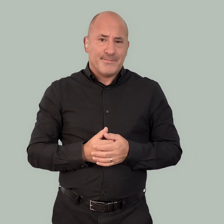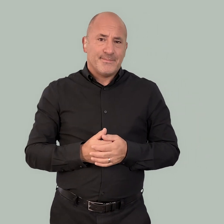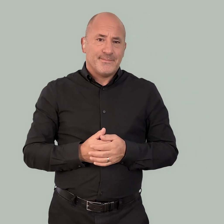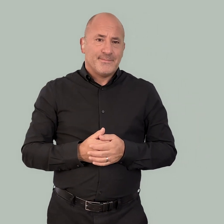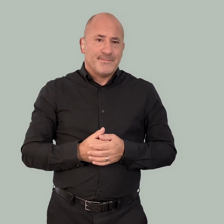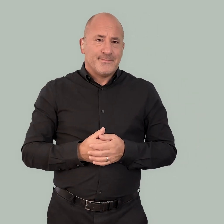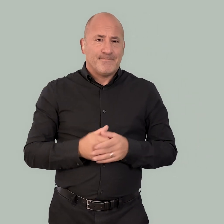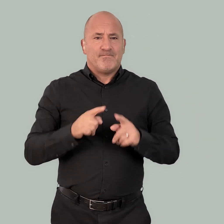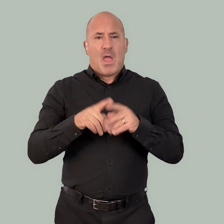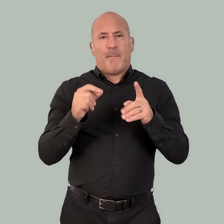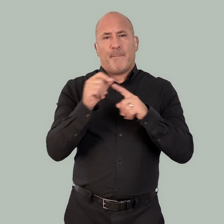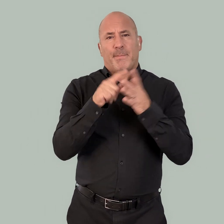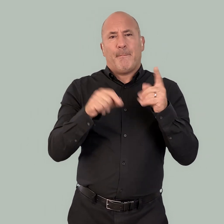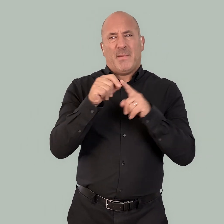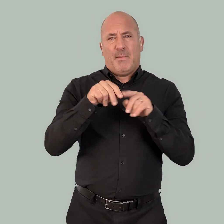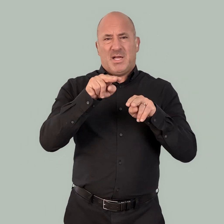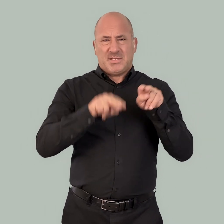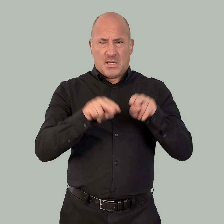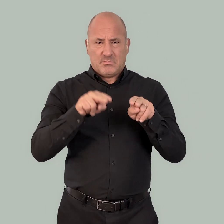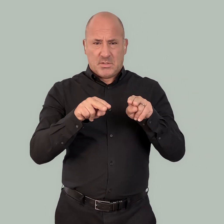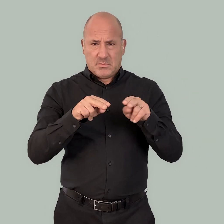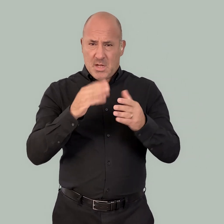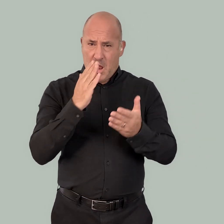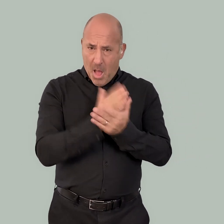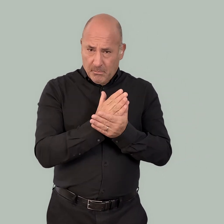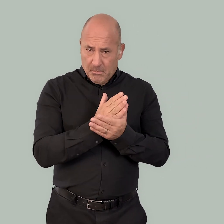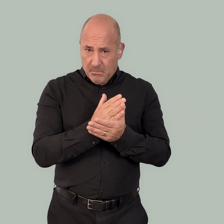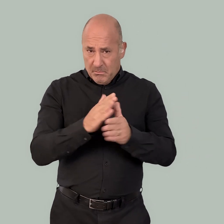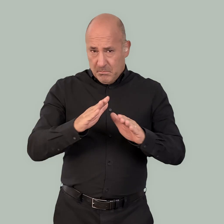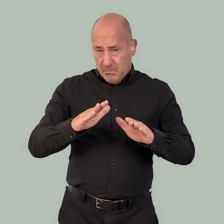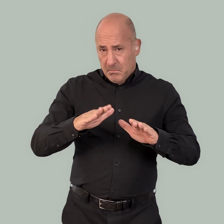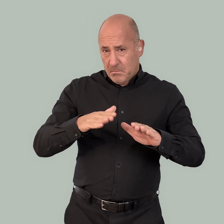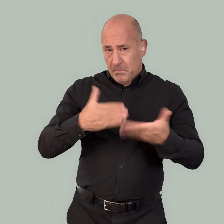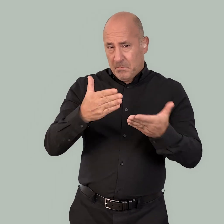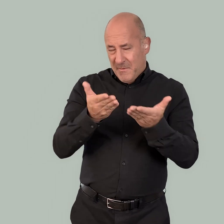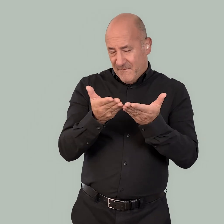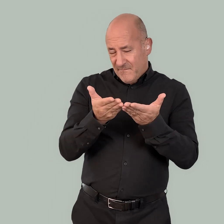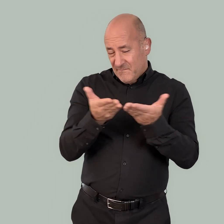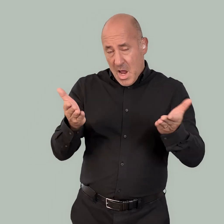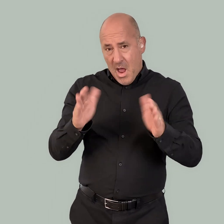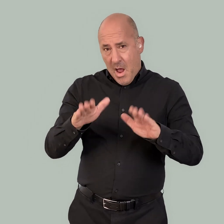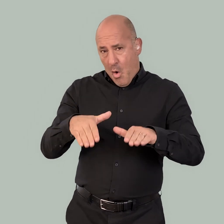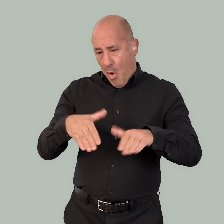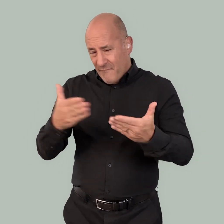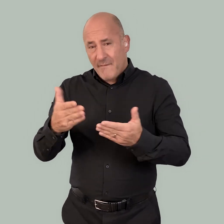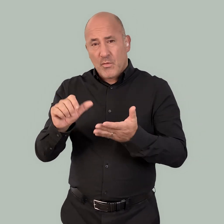How the PIP assessment could provide fair access